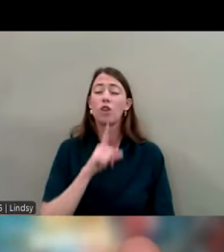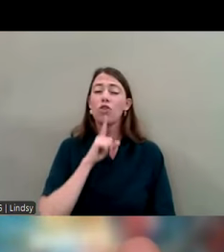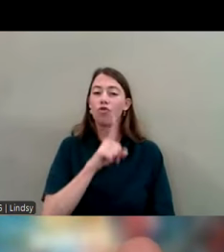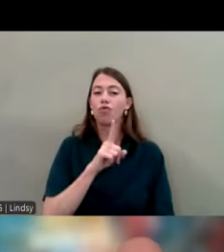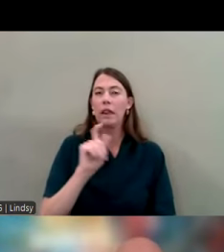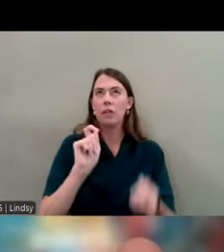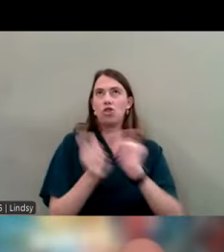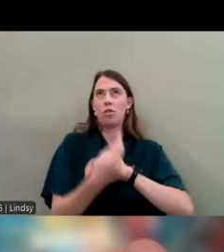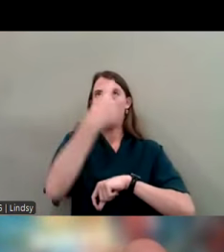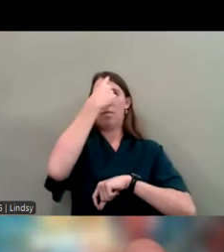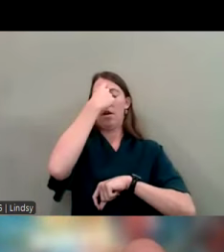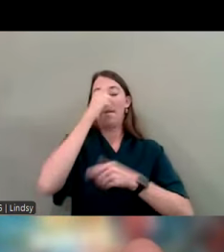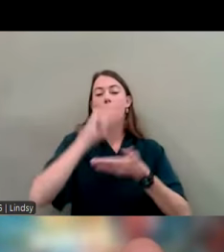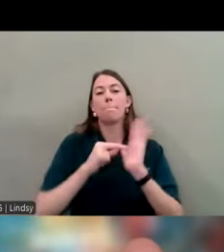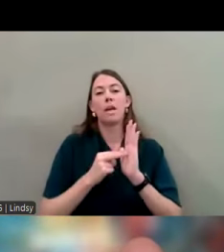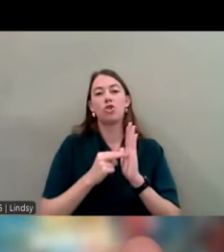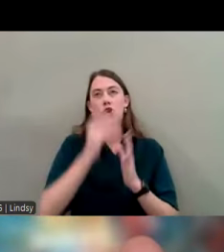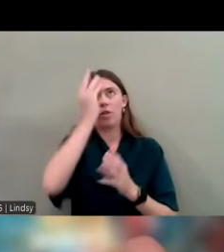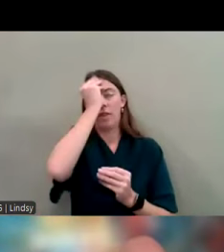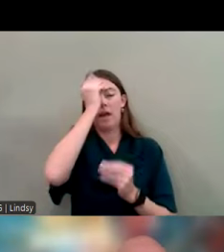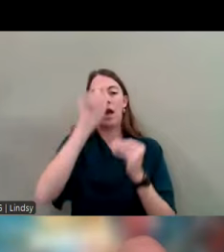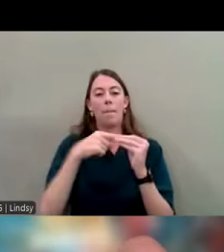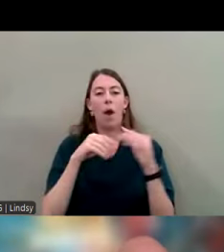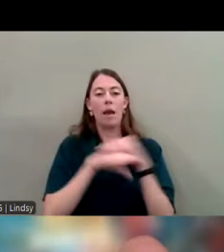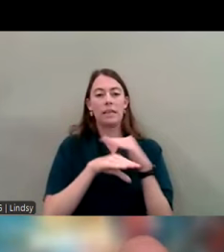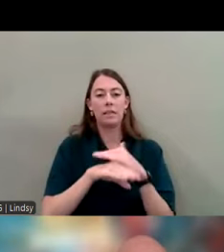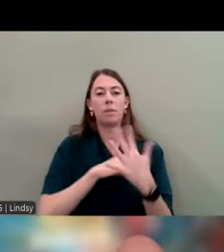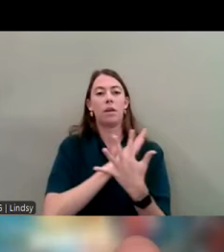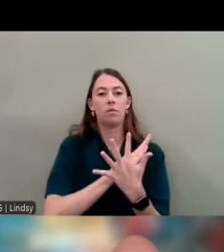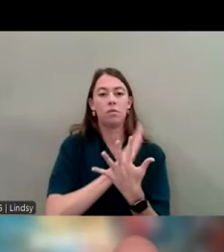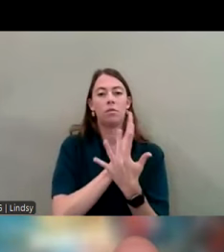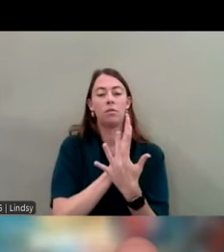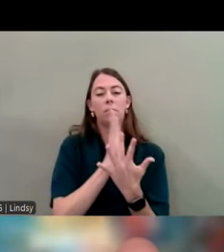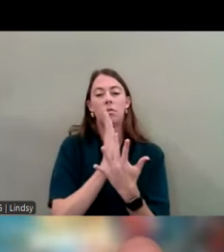at each step of the way. And we have seen firsthand how project managers and product